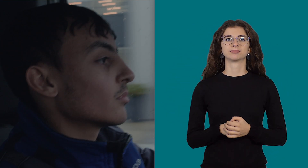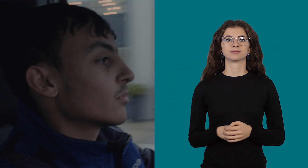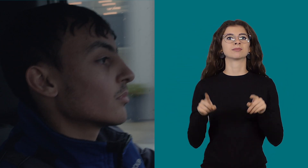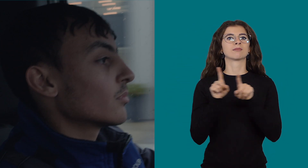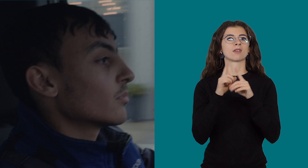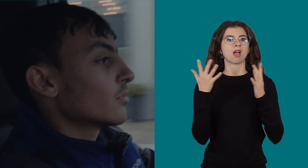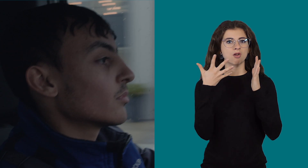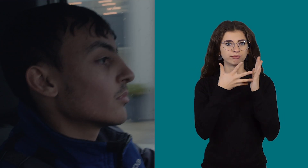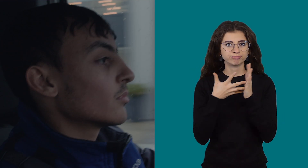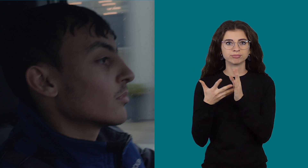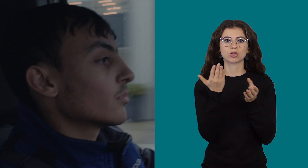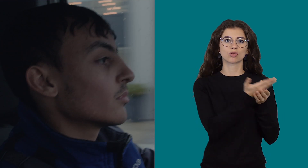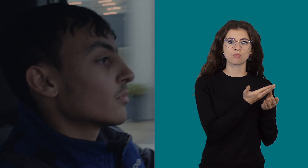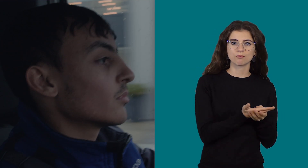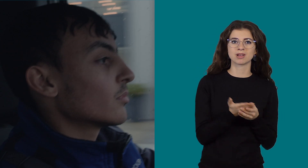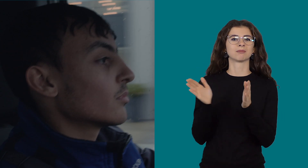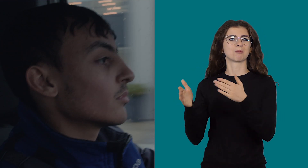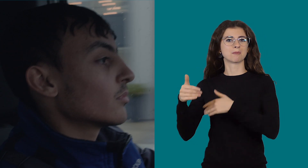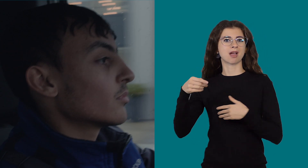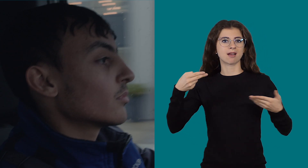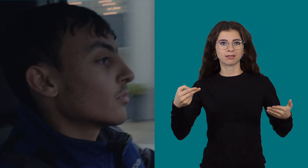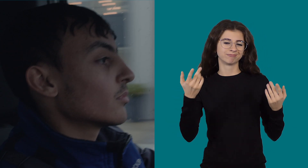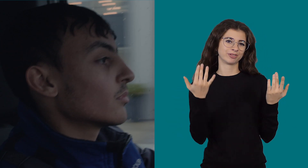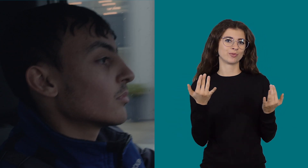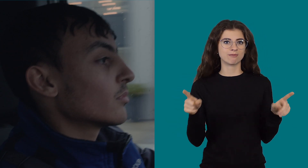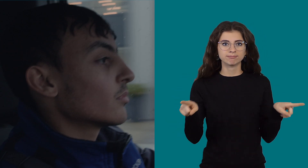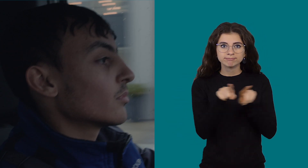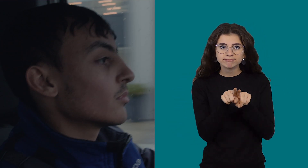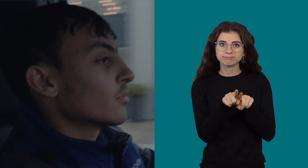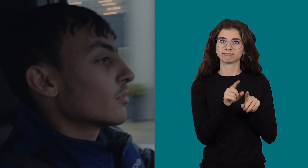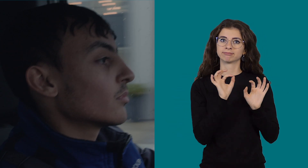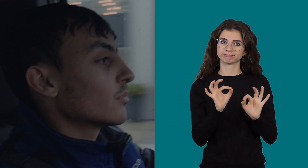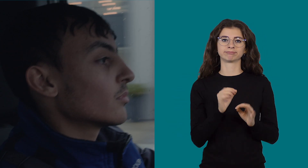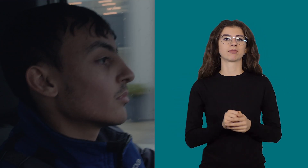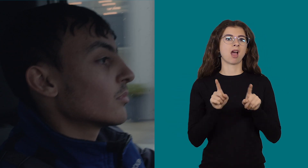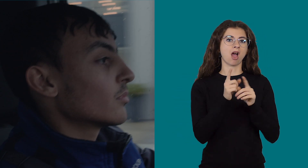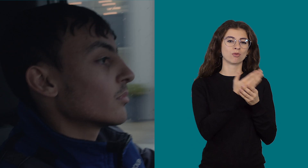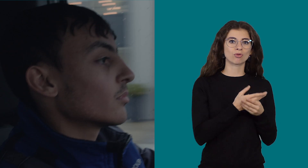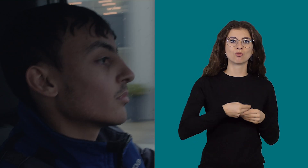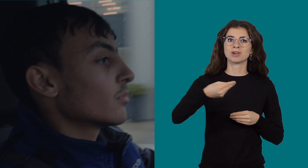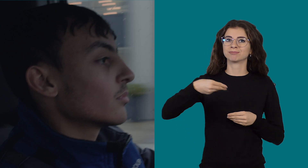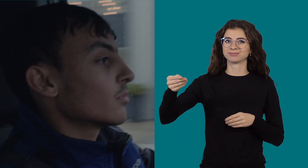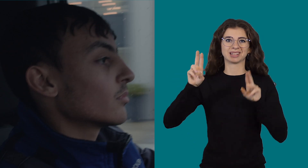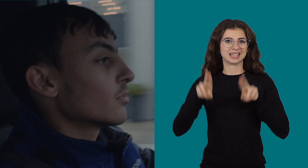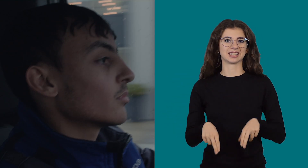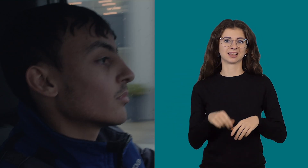He also needs to carefully check whether the documents match the shipments. He must hand over the correct documents